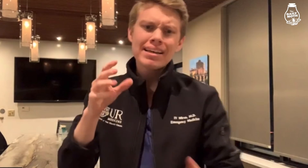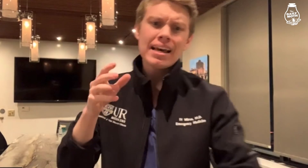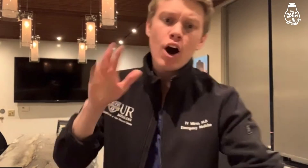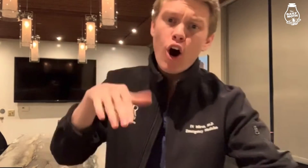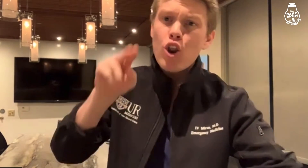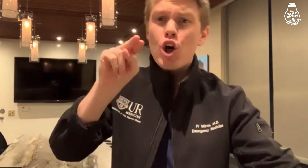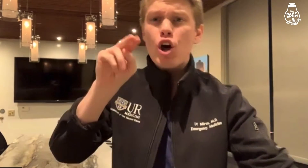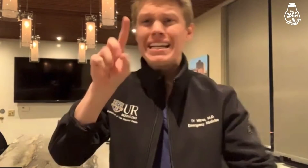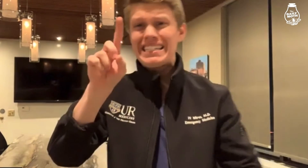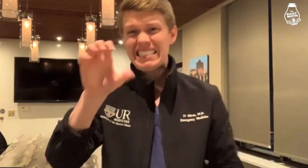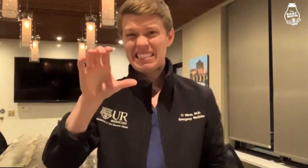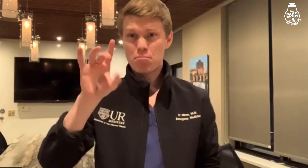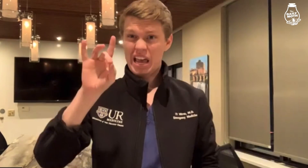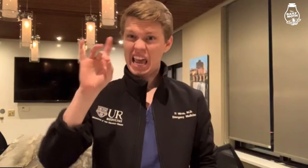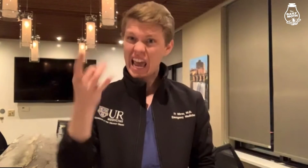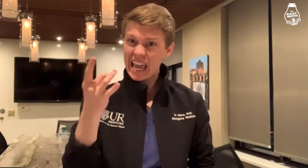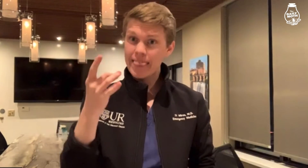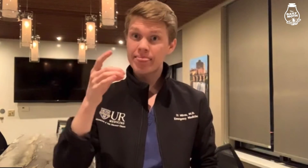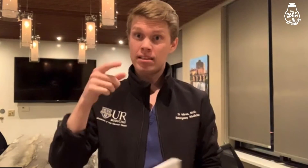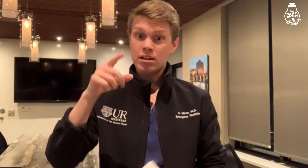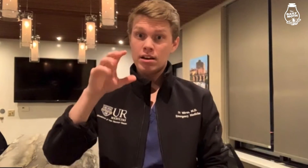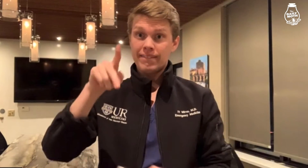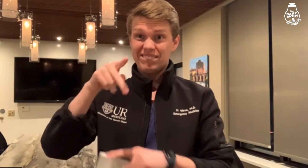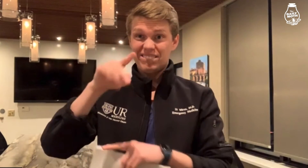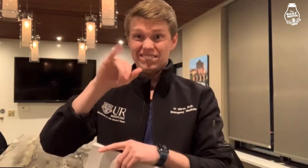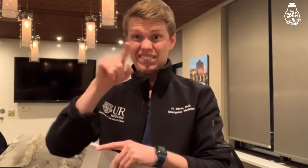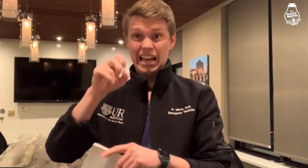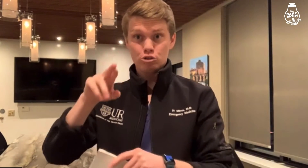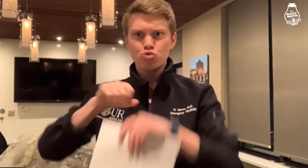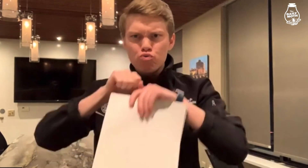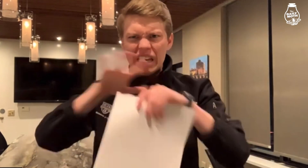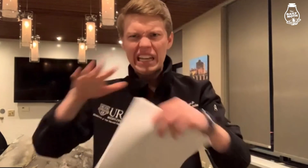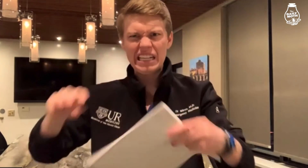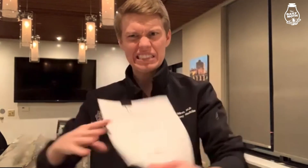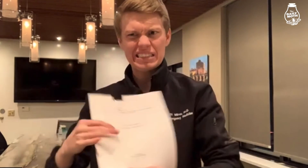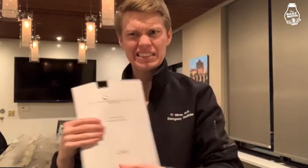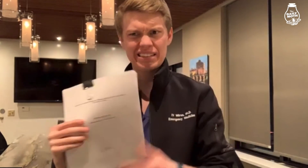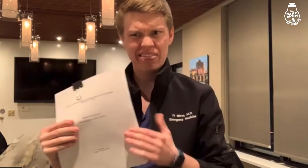On December 8th, Pfizer released this data.